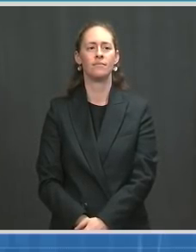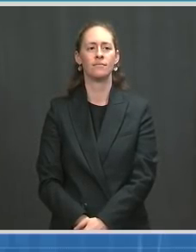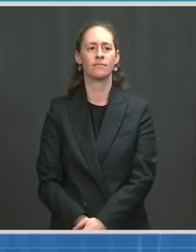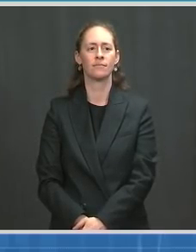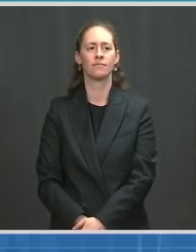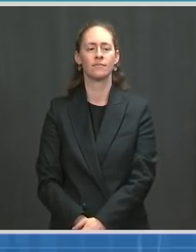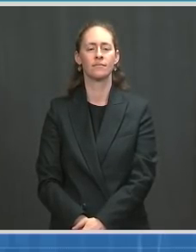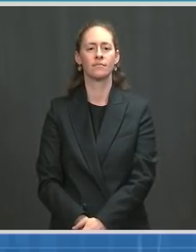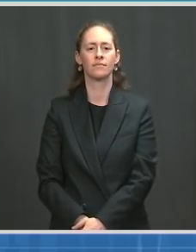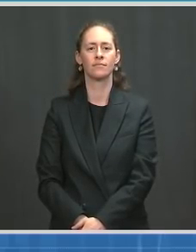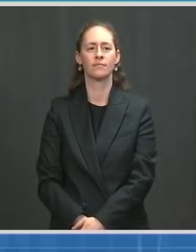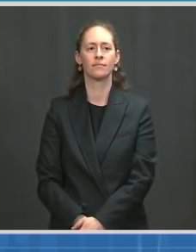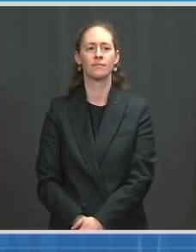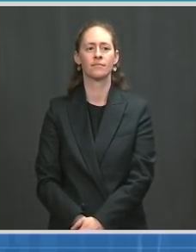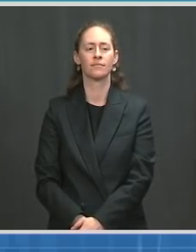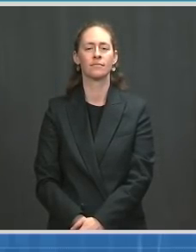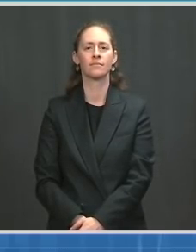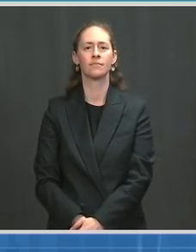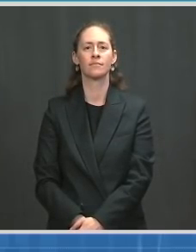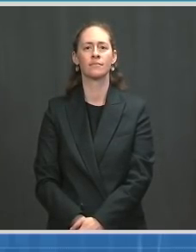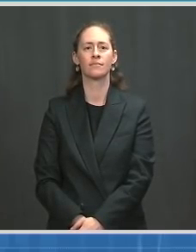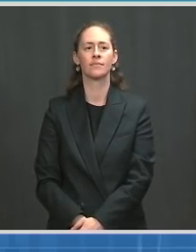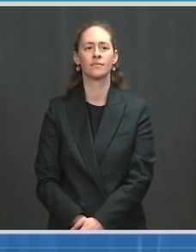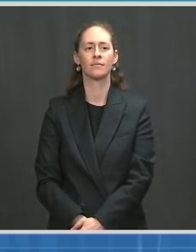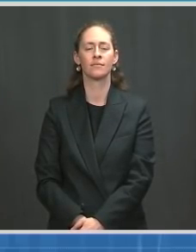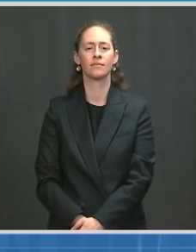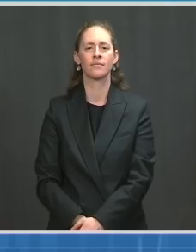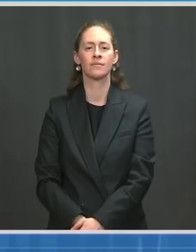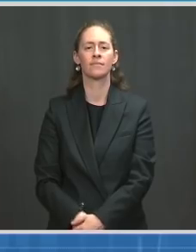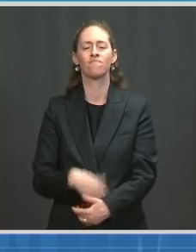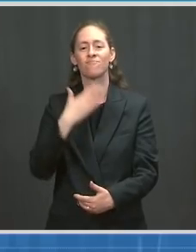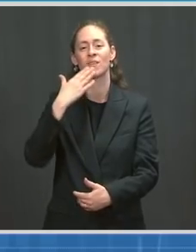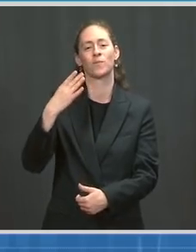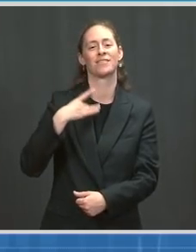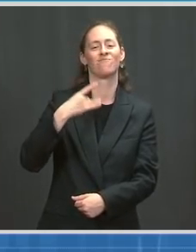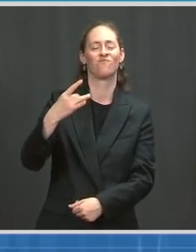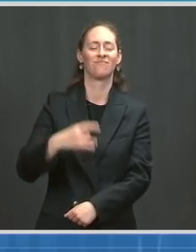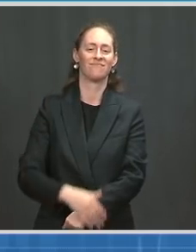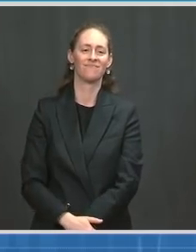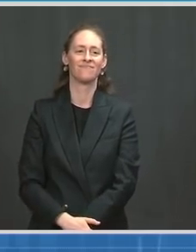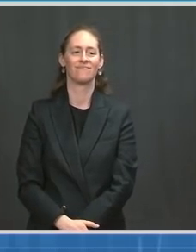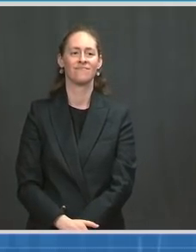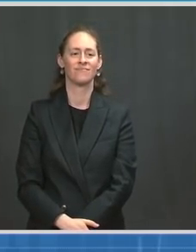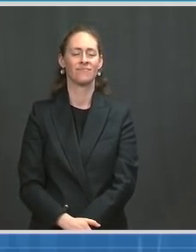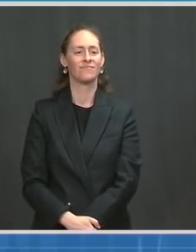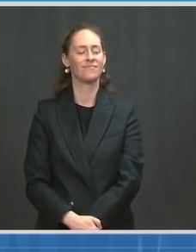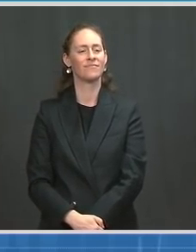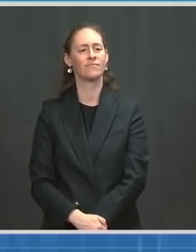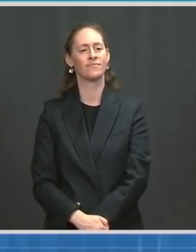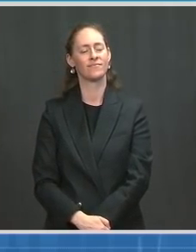The Press: Hey, thanks for taking the question. I'm wondering: How do you all anticipate that declining deaths and cases